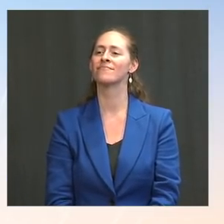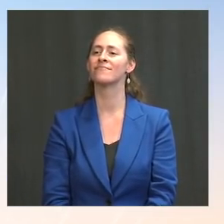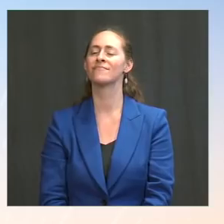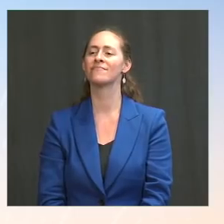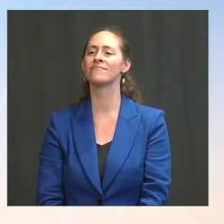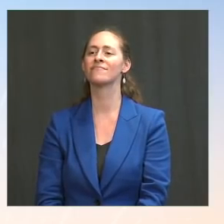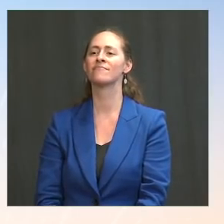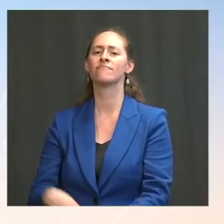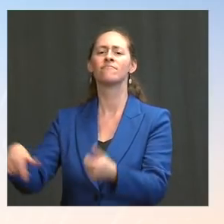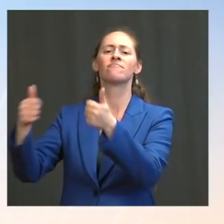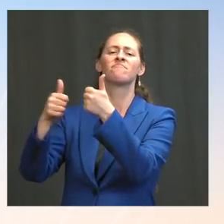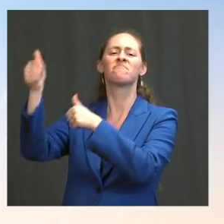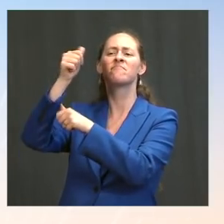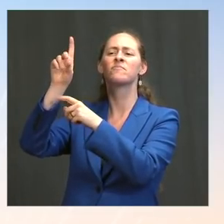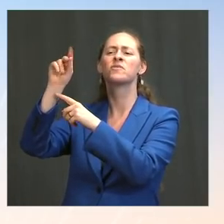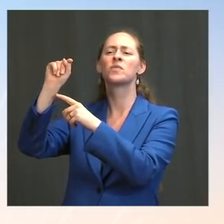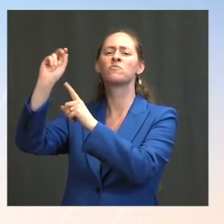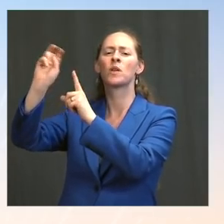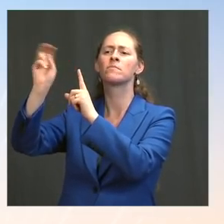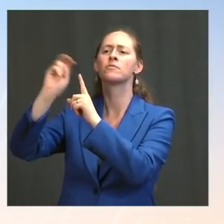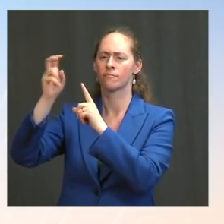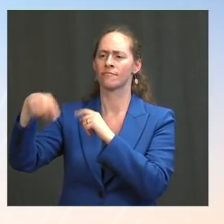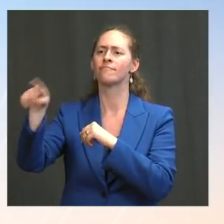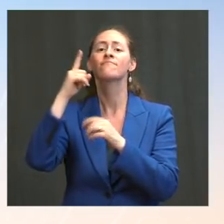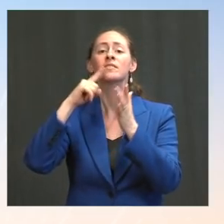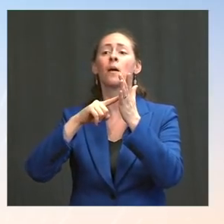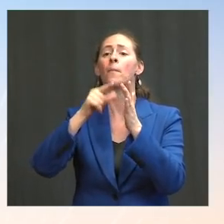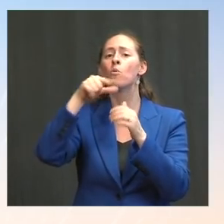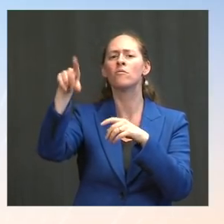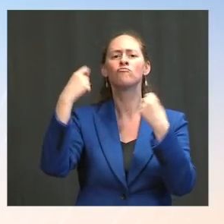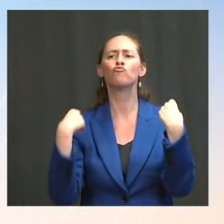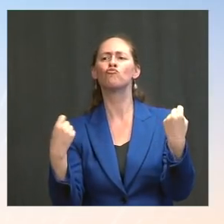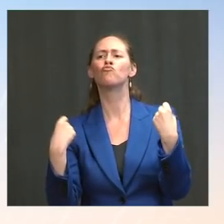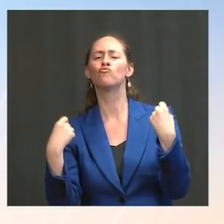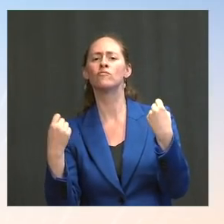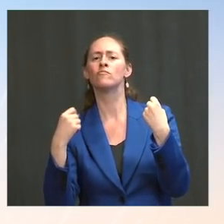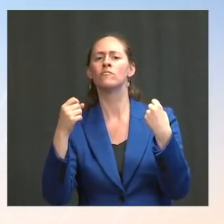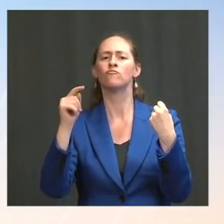the country's truck driver shortages by supporting state DMVs as they return or even exceed